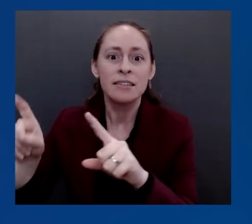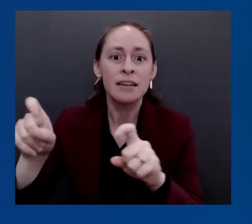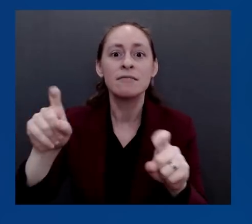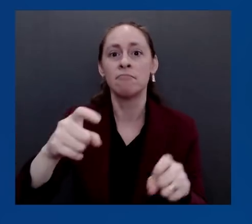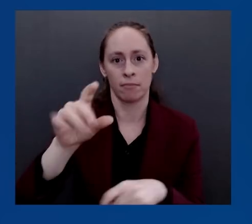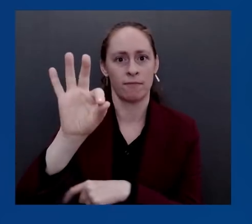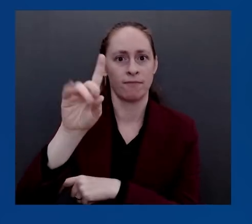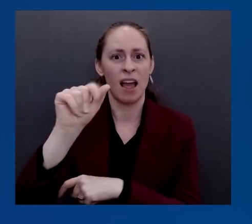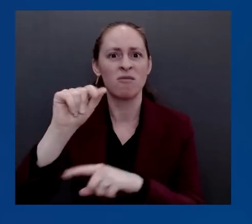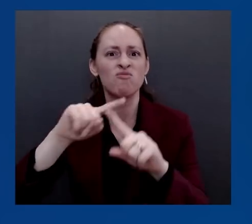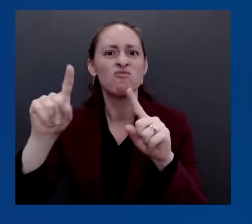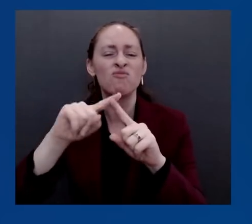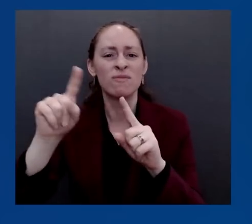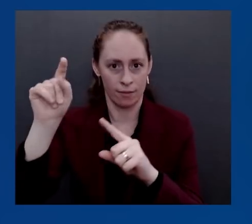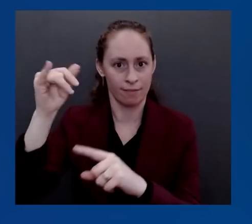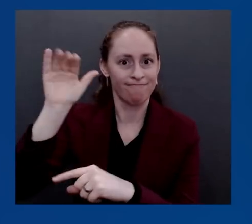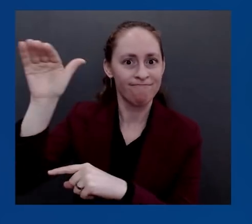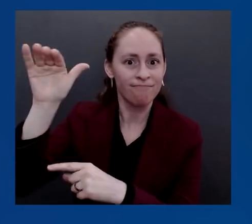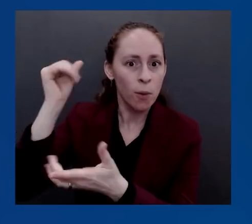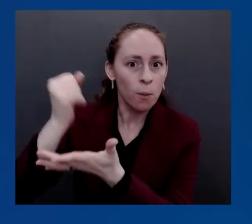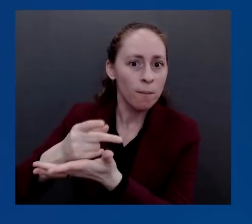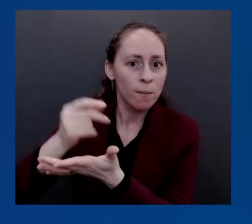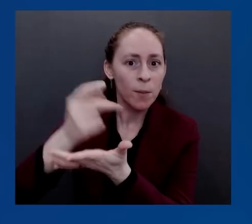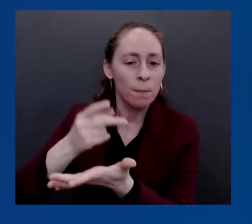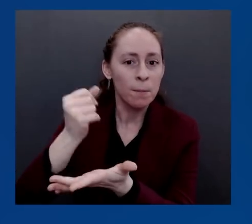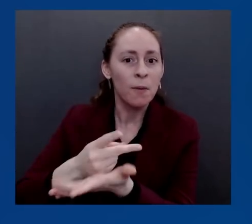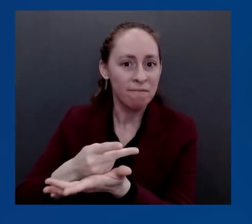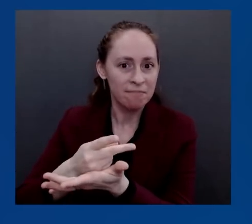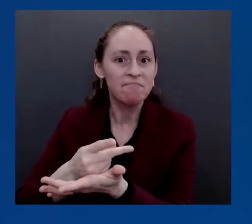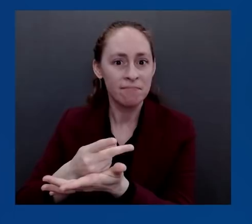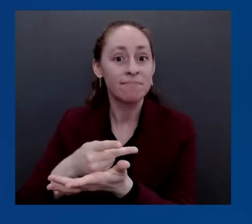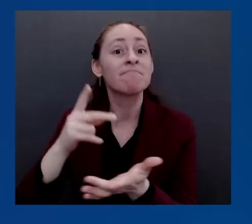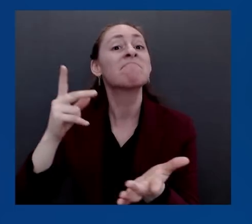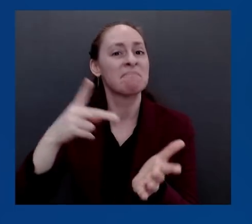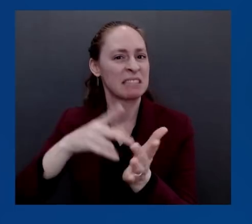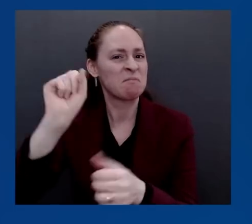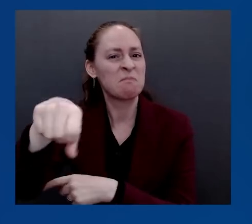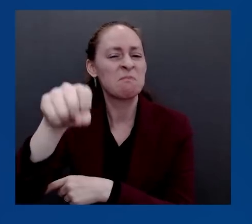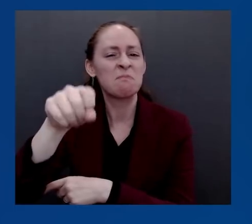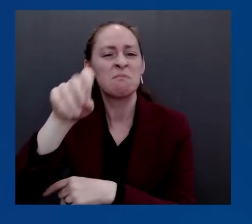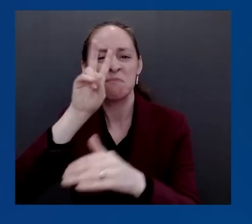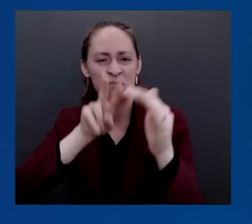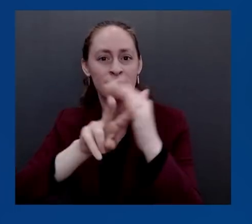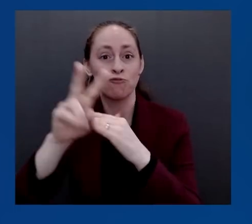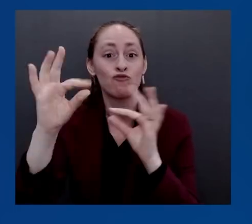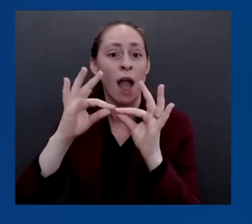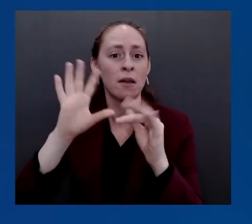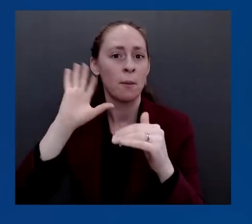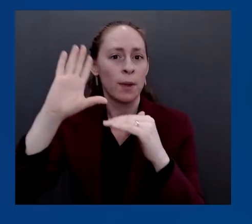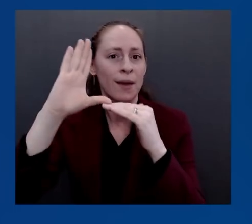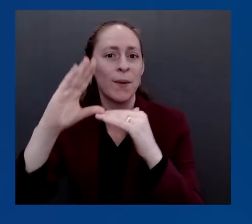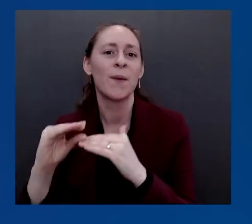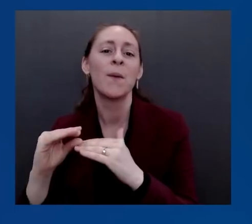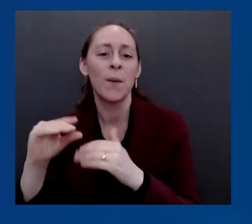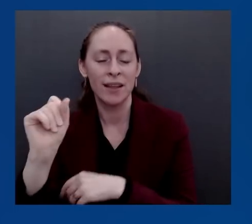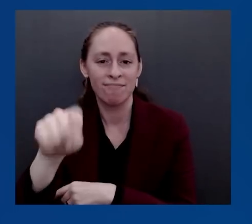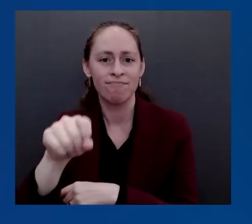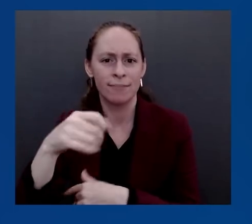and along with funding for rapid study of new variants. We'll also keep acting aggressively to make testing widely available and easy to access,